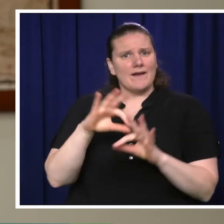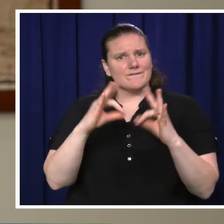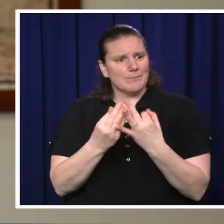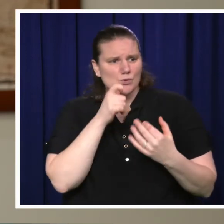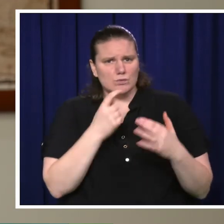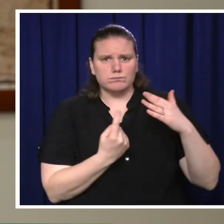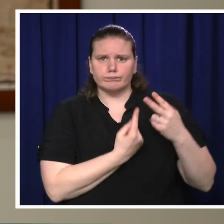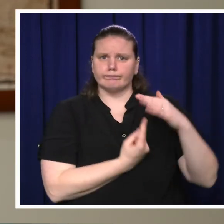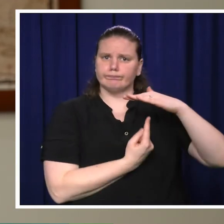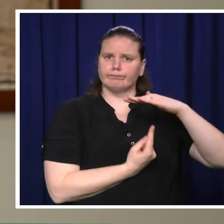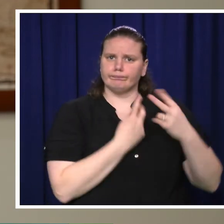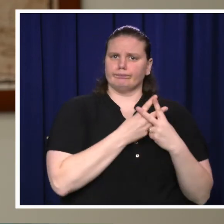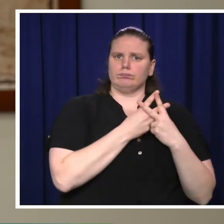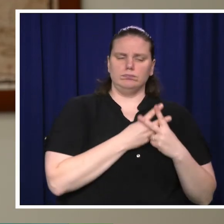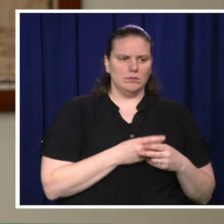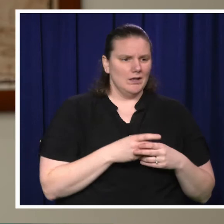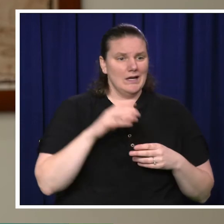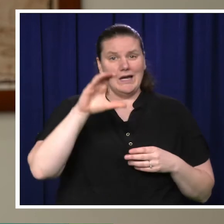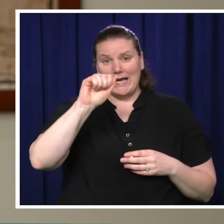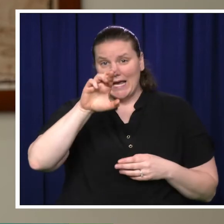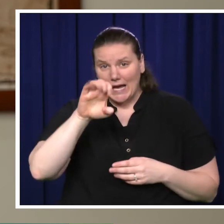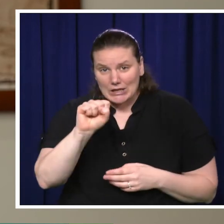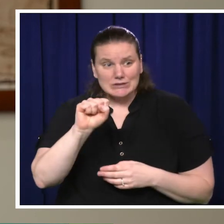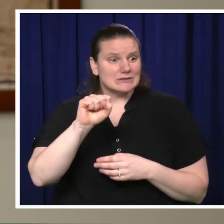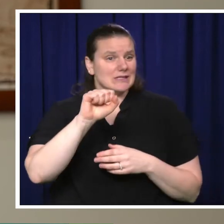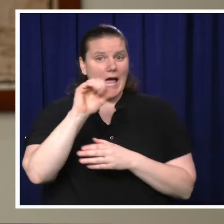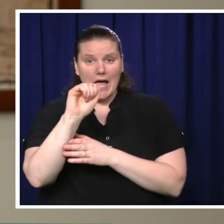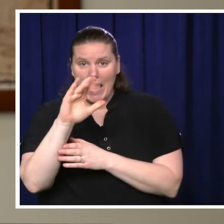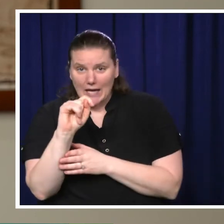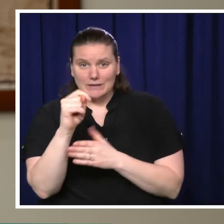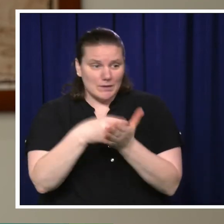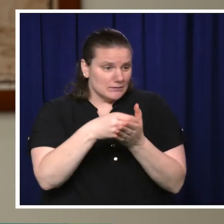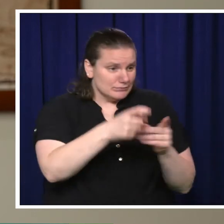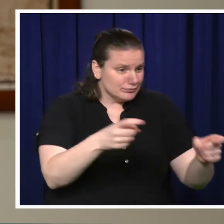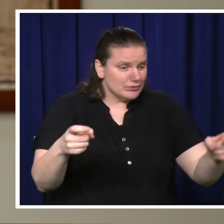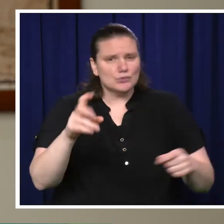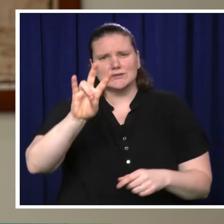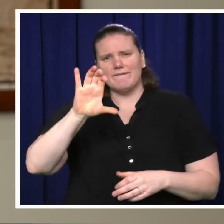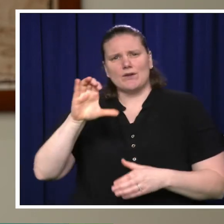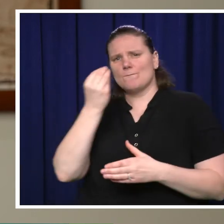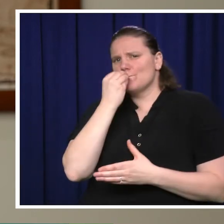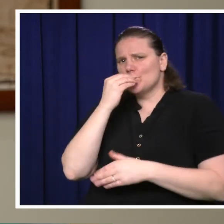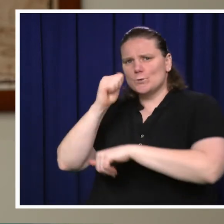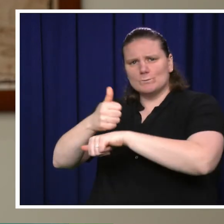County families in isolation and quarantine. They distributed Cares Act funding to nearly 700 food